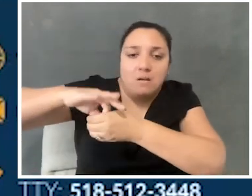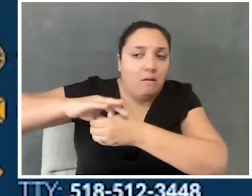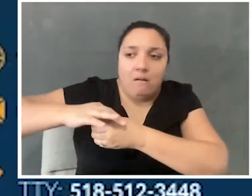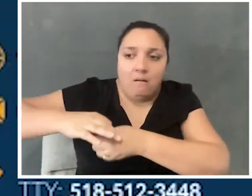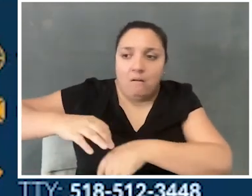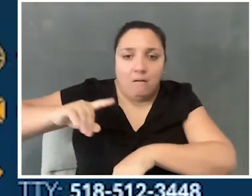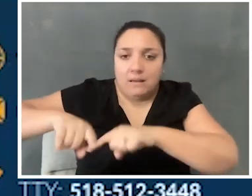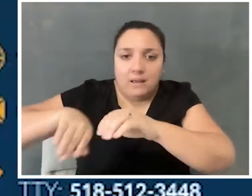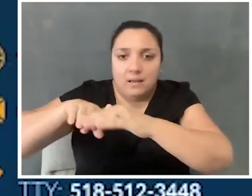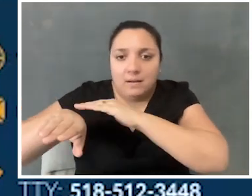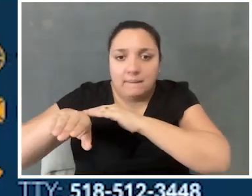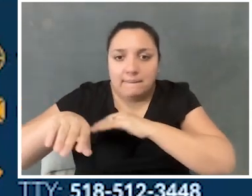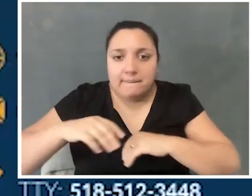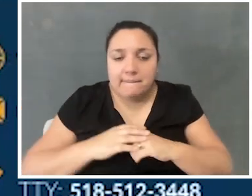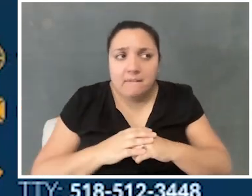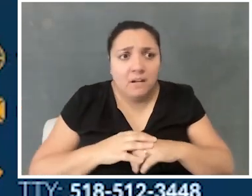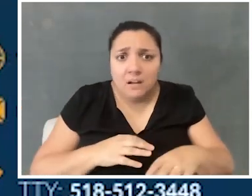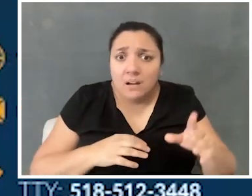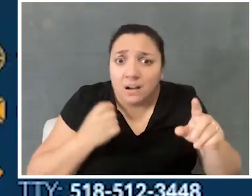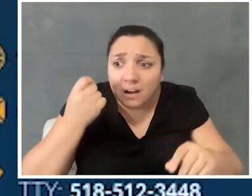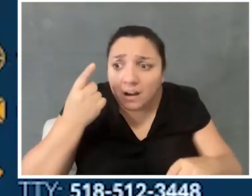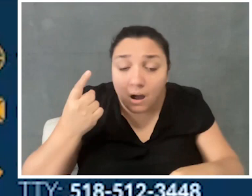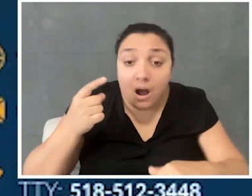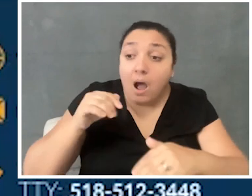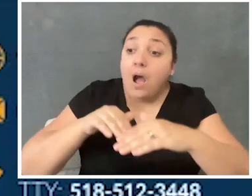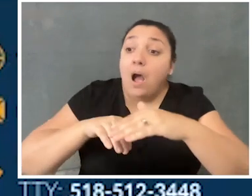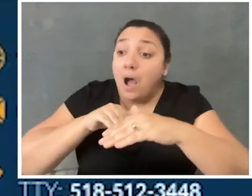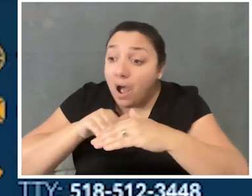is that they were very, very easy fixes to those.